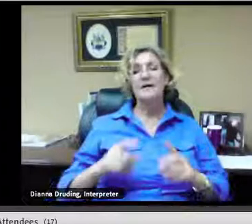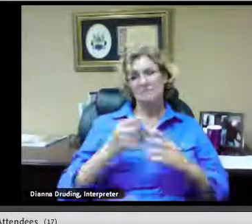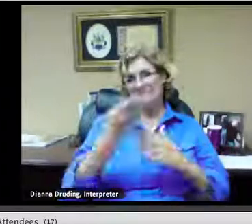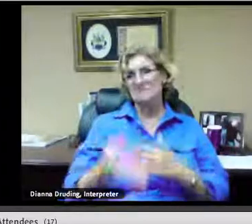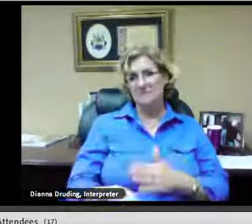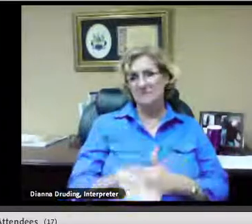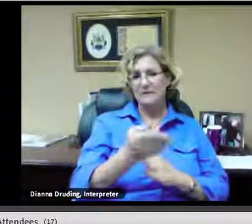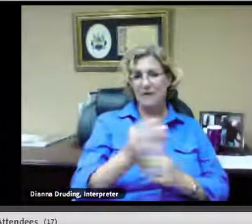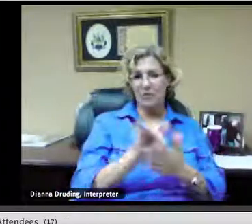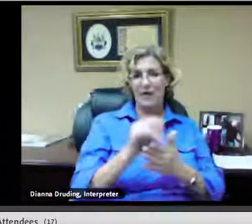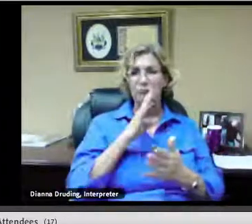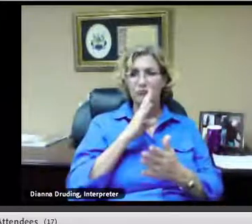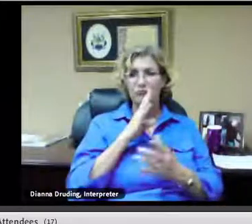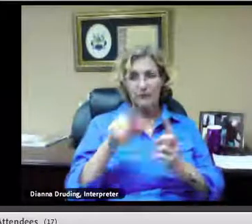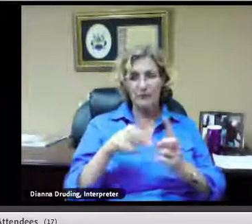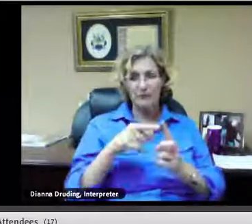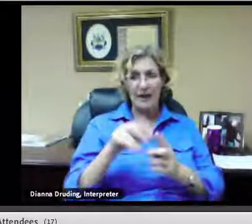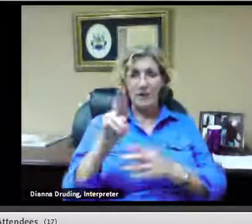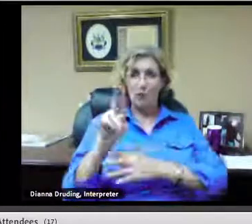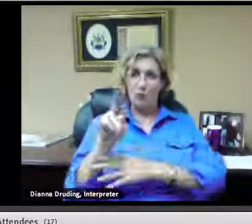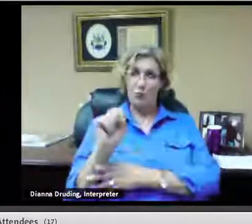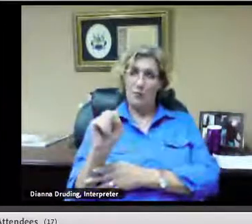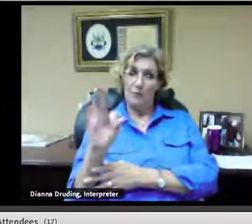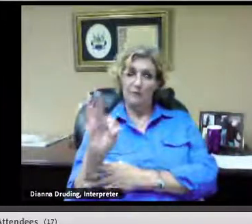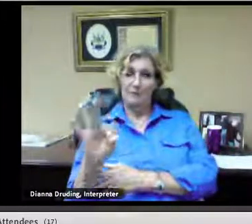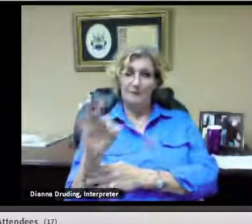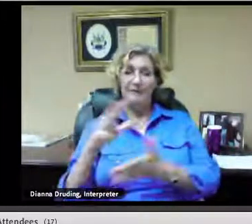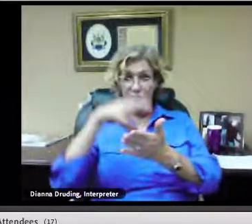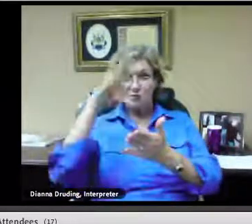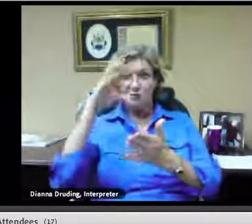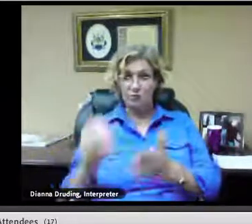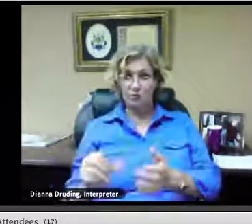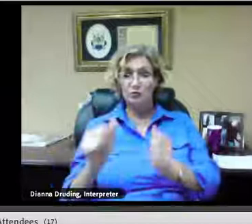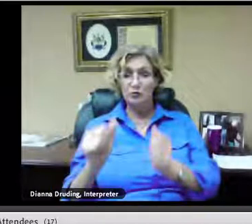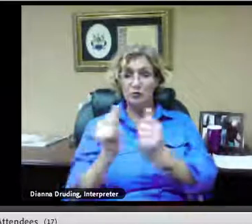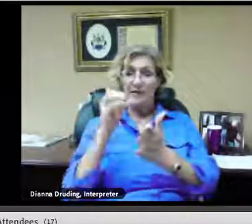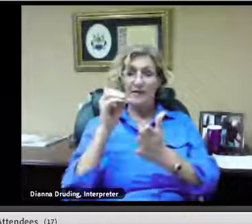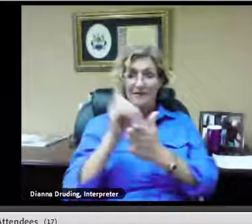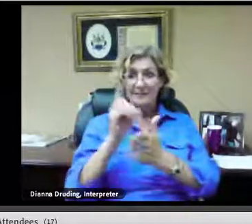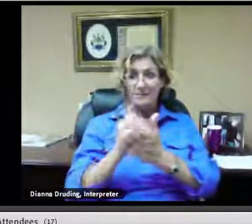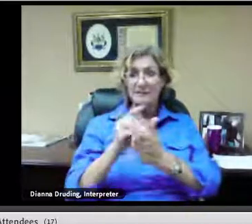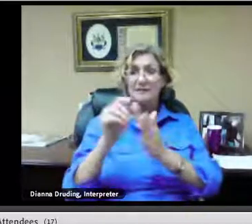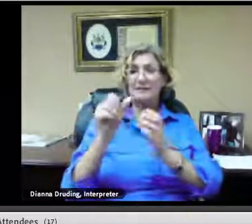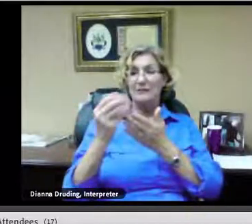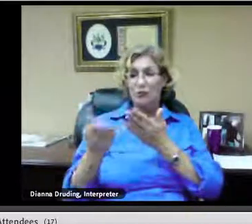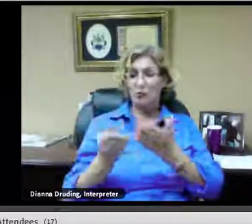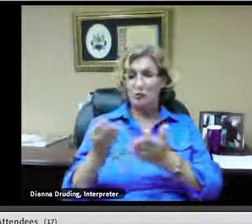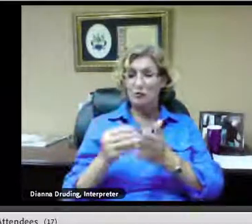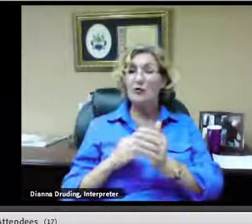But I just thought that they had a really good layout of how they went through on the various technologies, and there was a lot of overlap